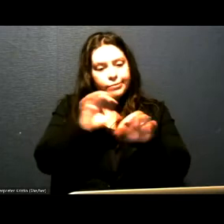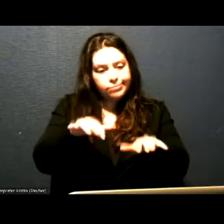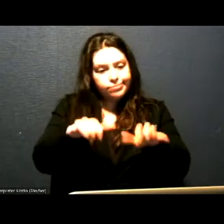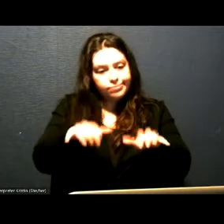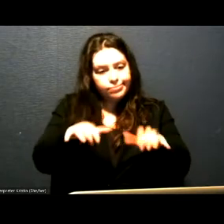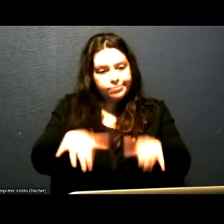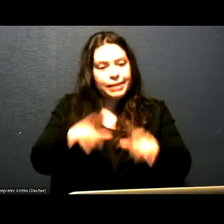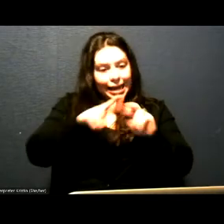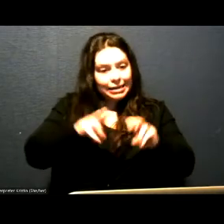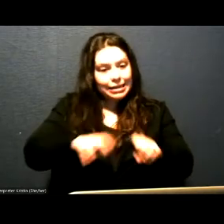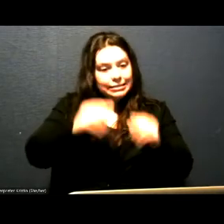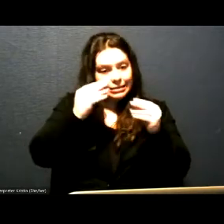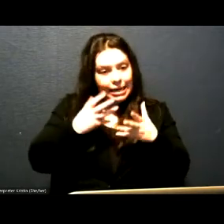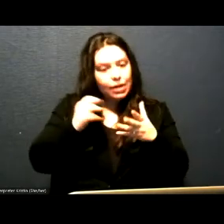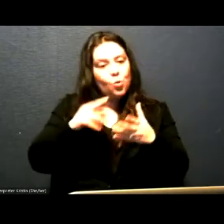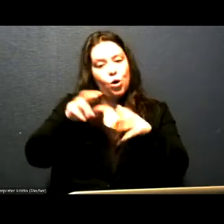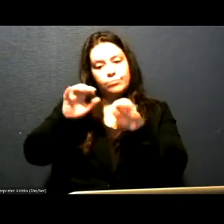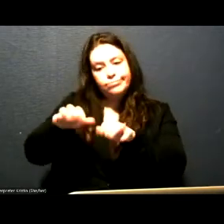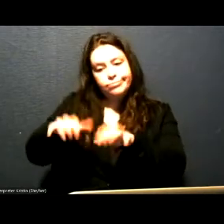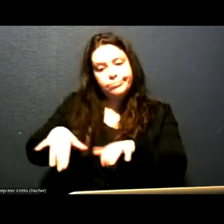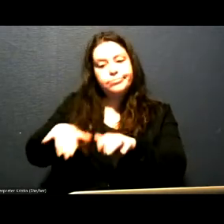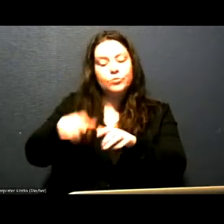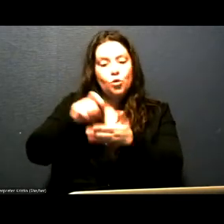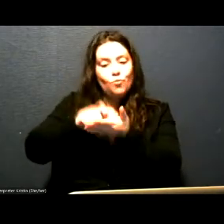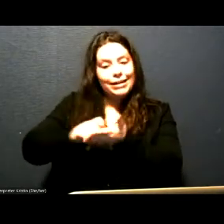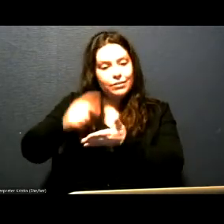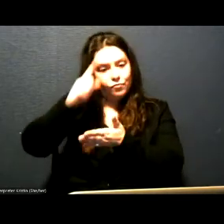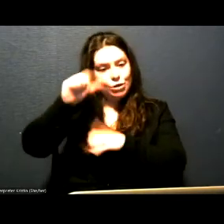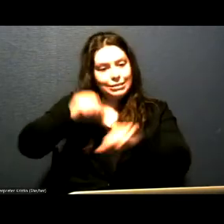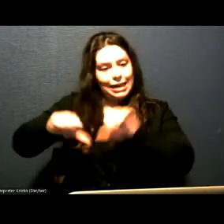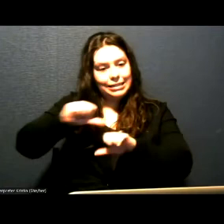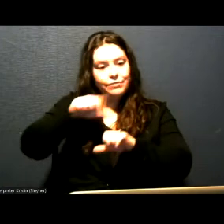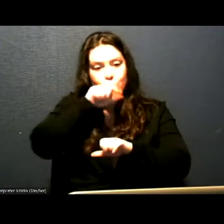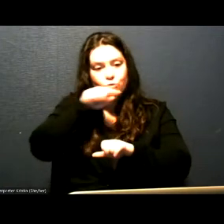Erika: Right and that, that research and the data on the back end is so important too and I know that